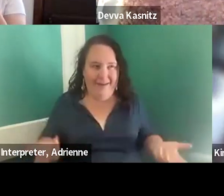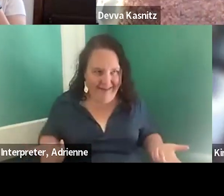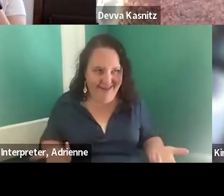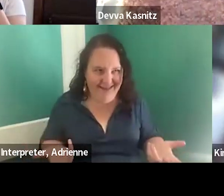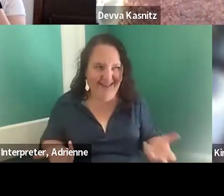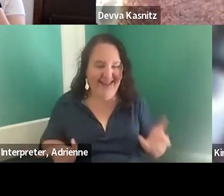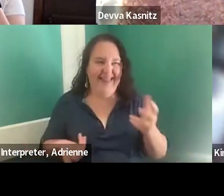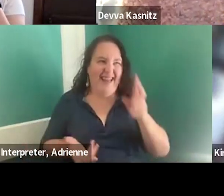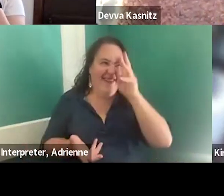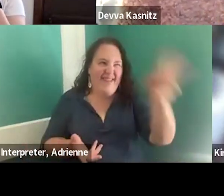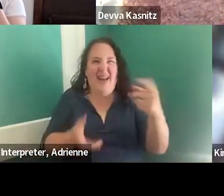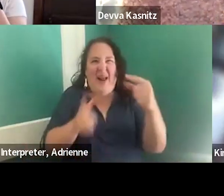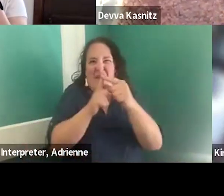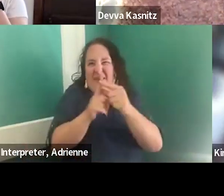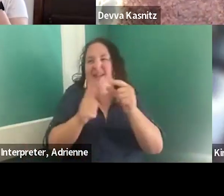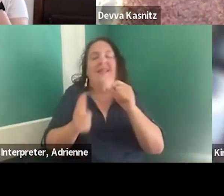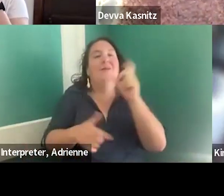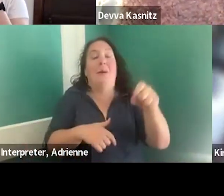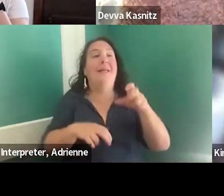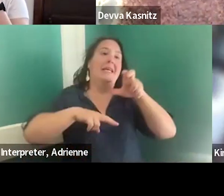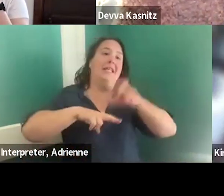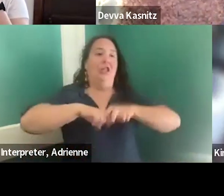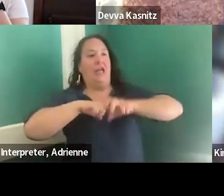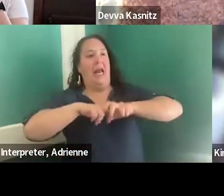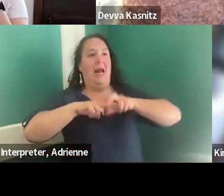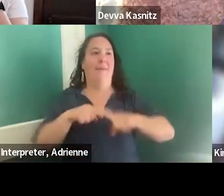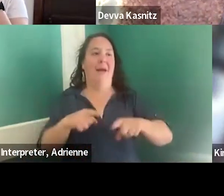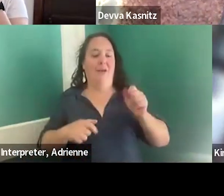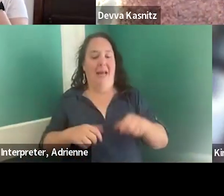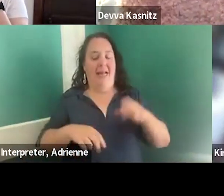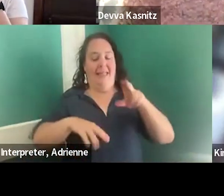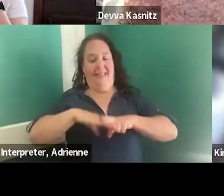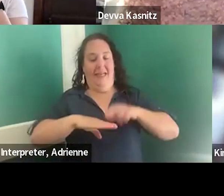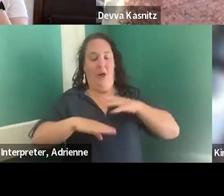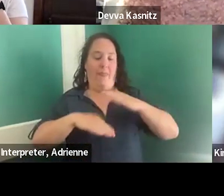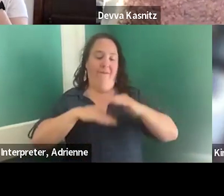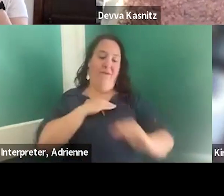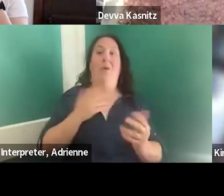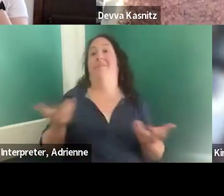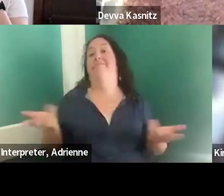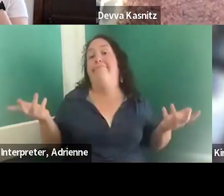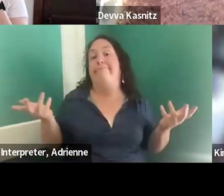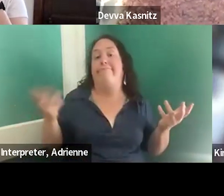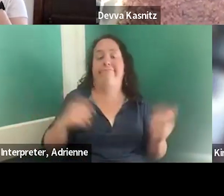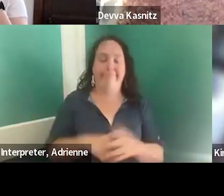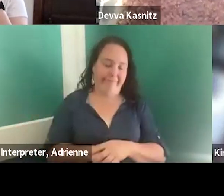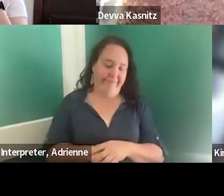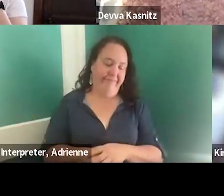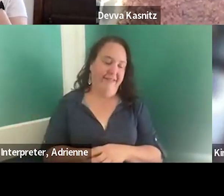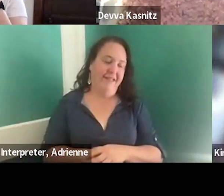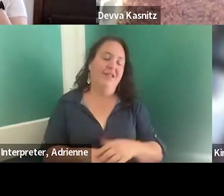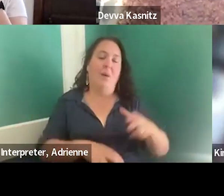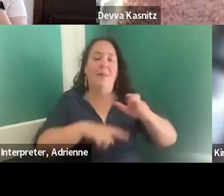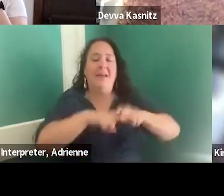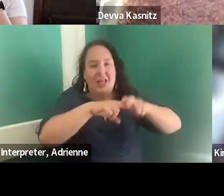Like, you don't need a shower chair to sit down to shower. It's nice, but it's not terrible to do otherwise.